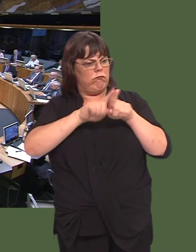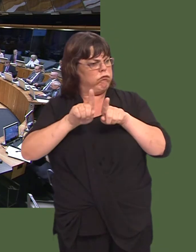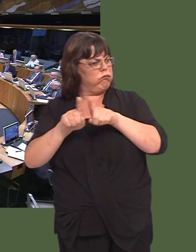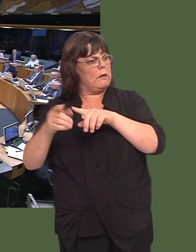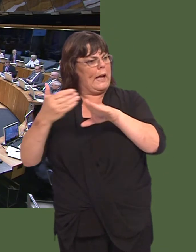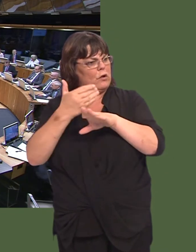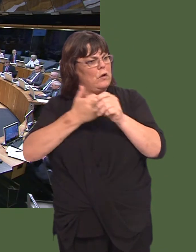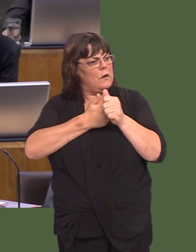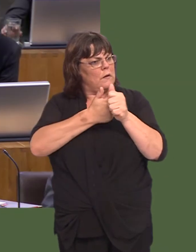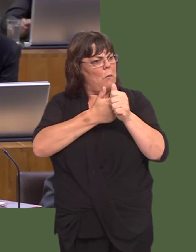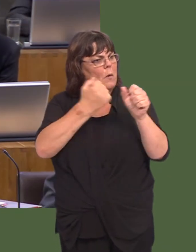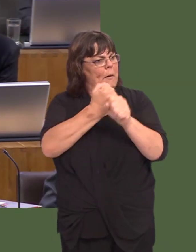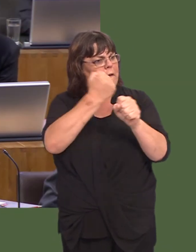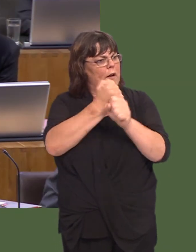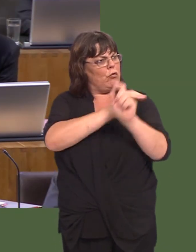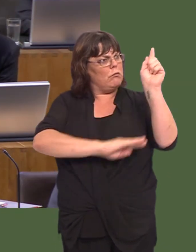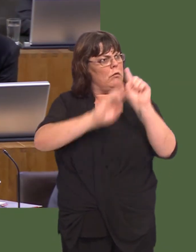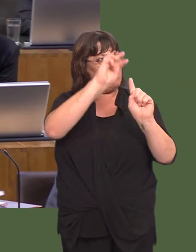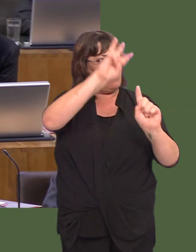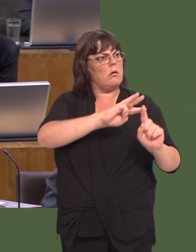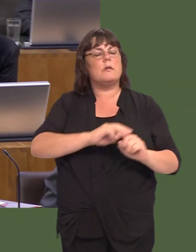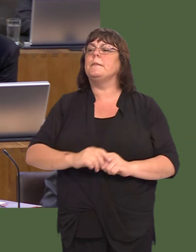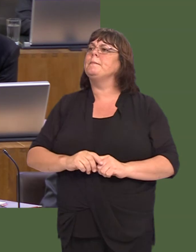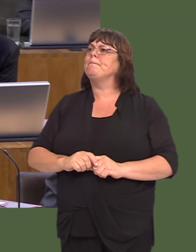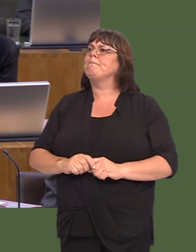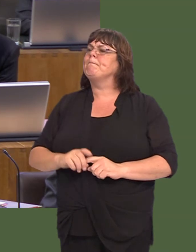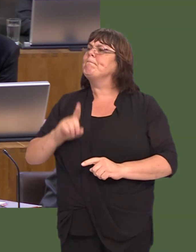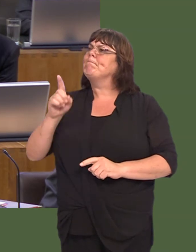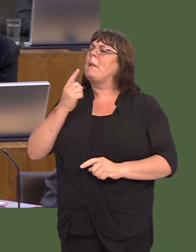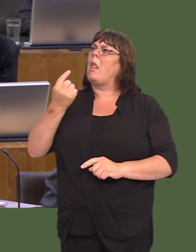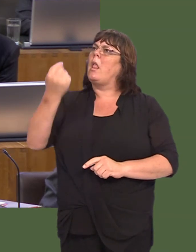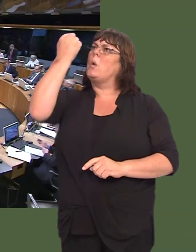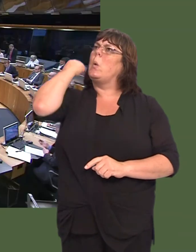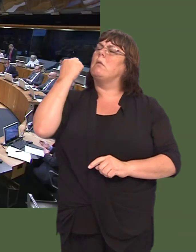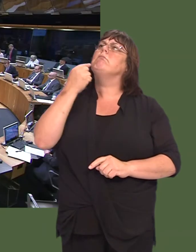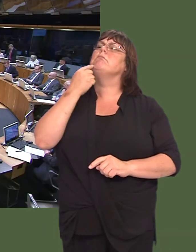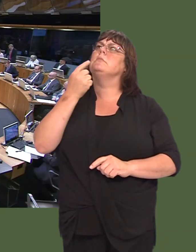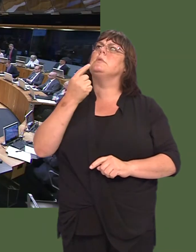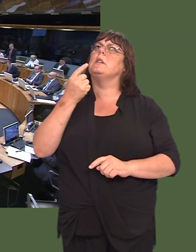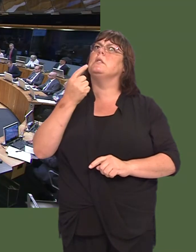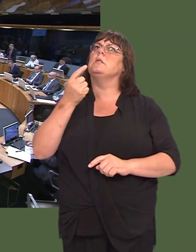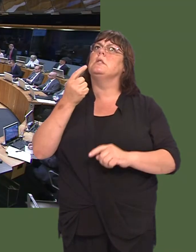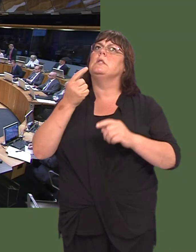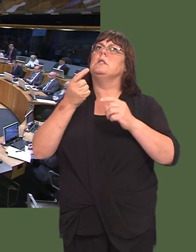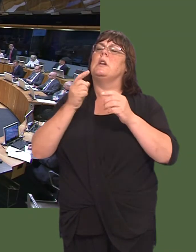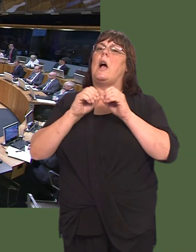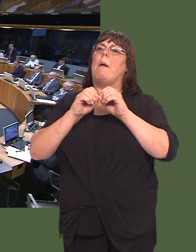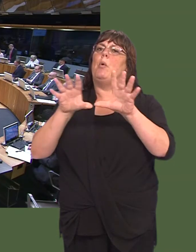range of actions to support the manufacturing sector across Wales. Steffan Lewis: Figures released last week show that UK industrial output shrank for